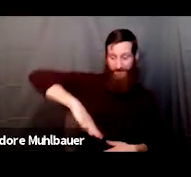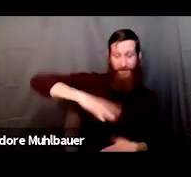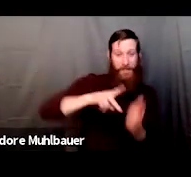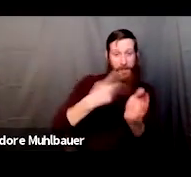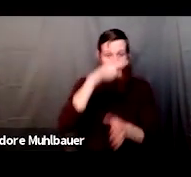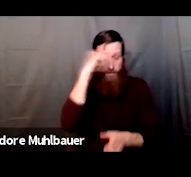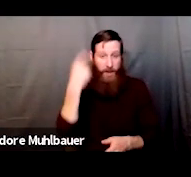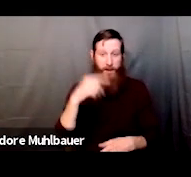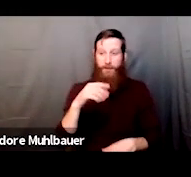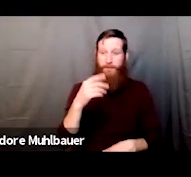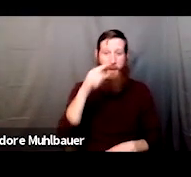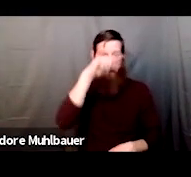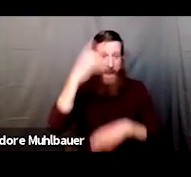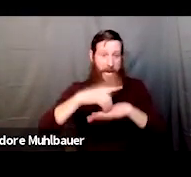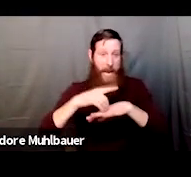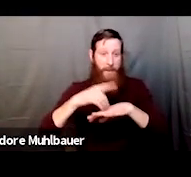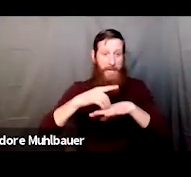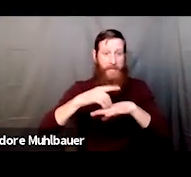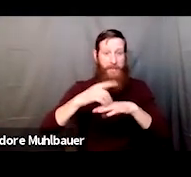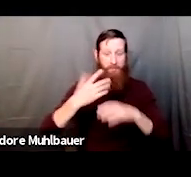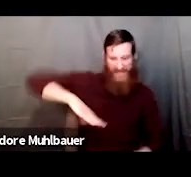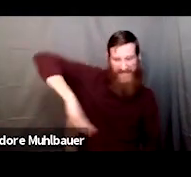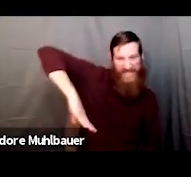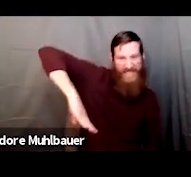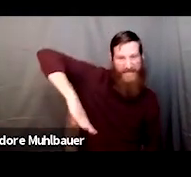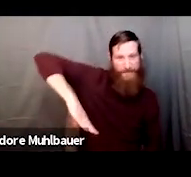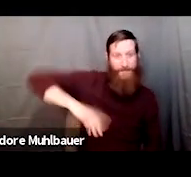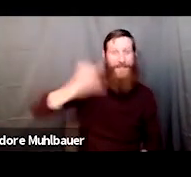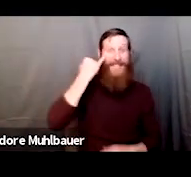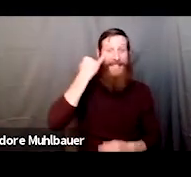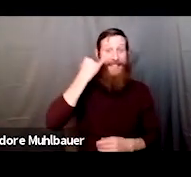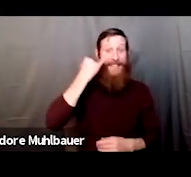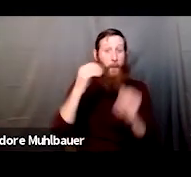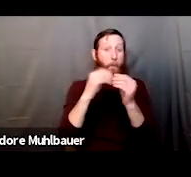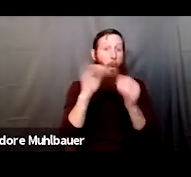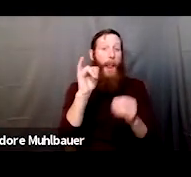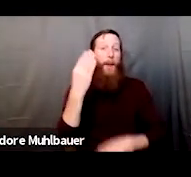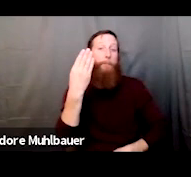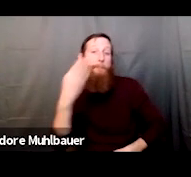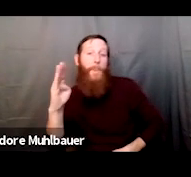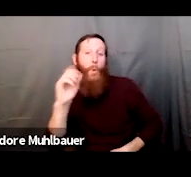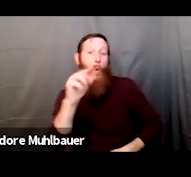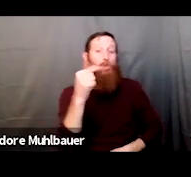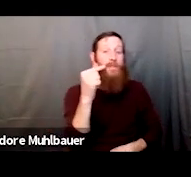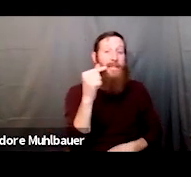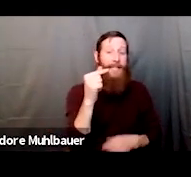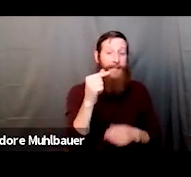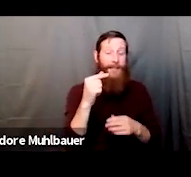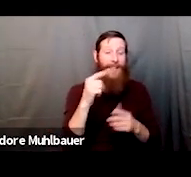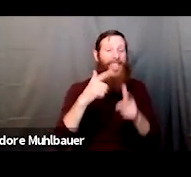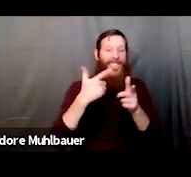Anything lower angle than that, if it looks more like a green circle or blue square, than it is probably not steep enough to be avalanche terrain.